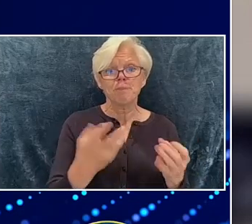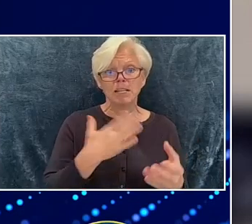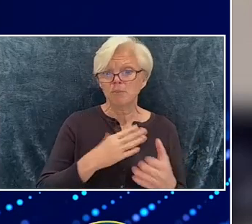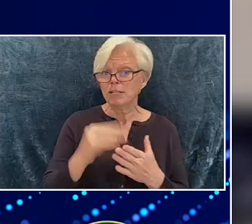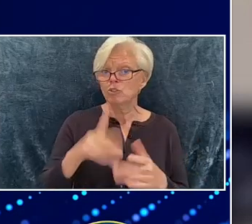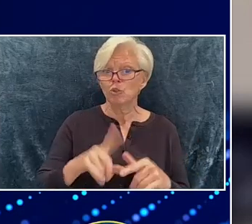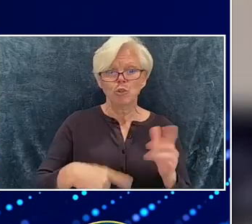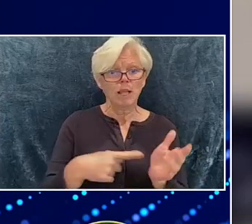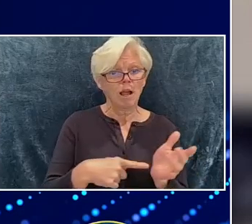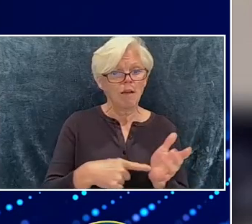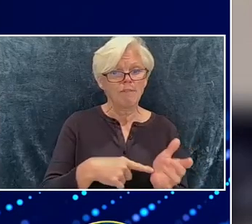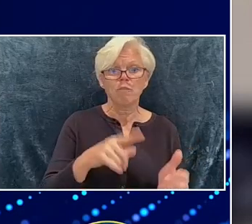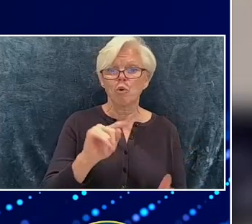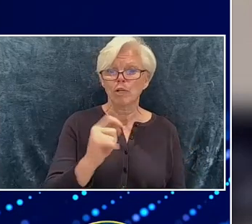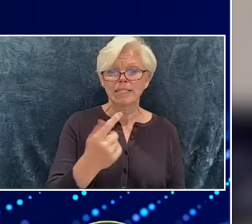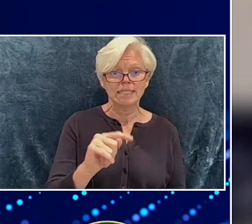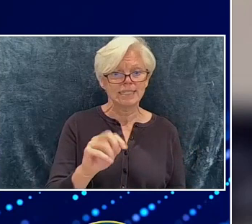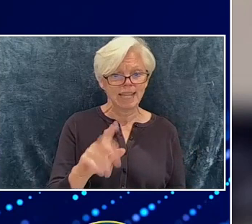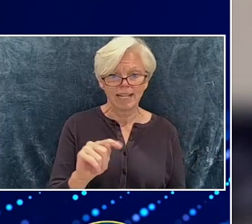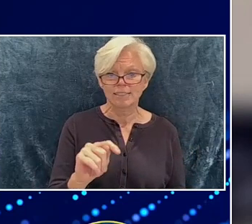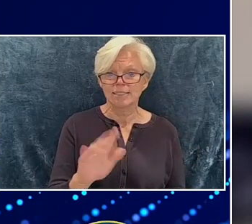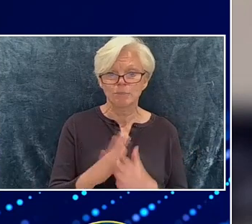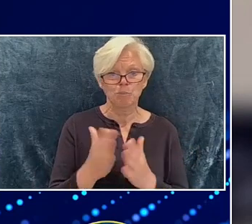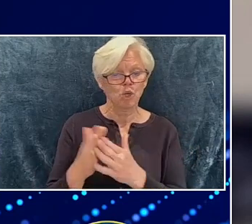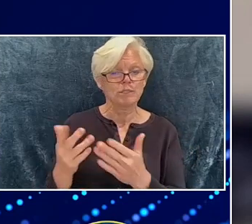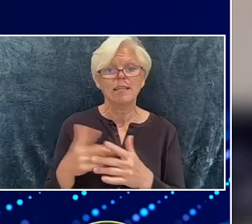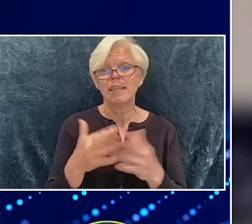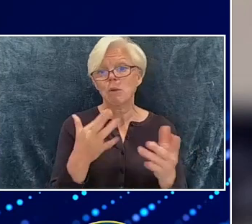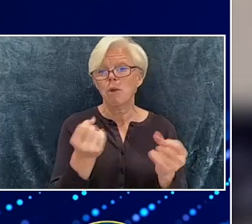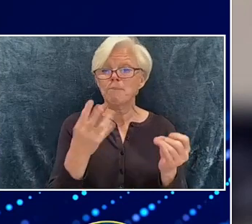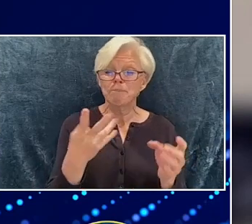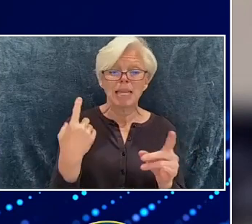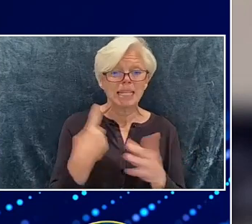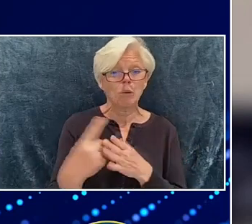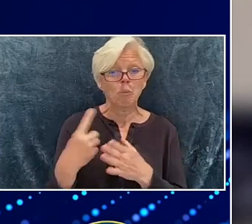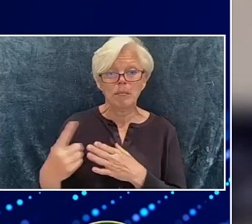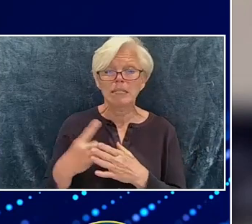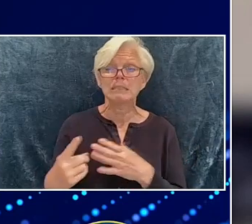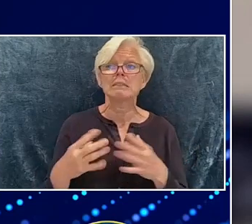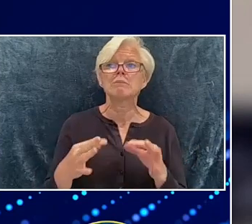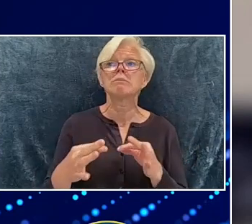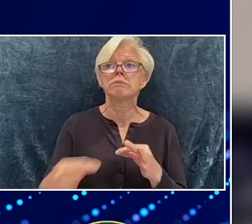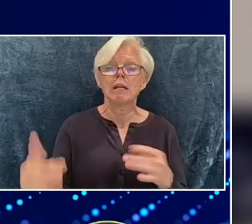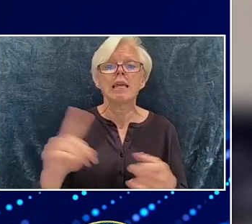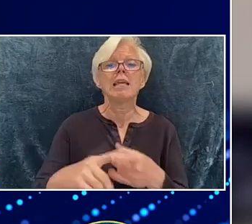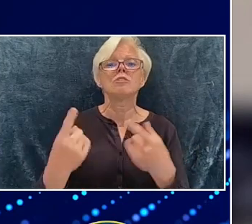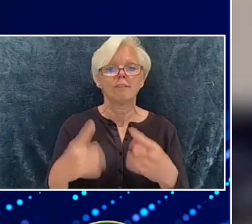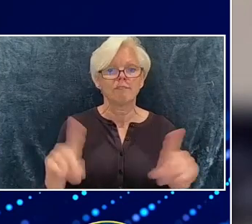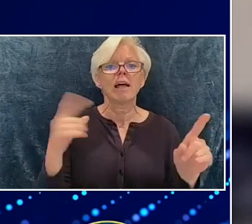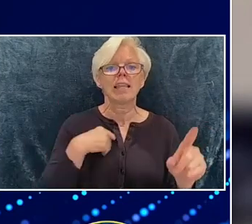textbooks and would wait many weeks into the semester before they were able to have the financial capacity to purchase their